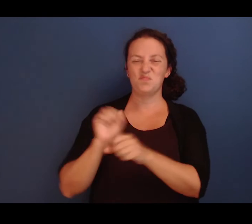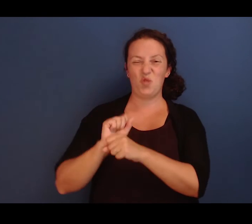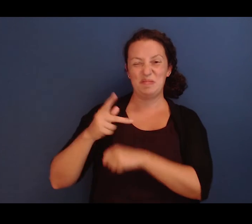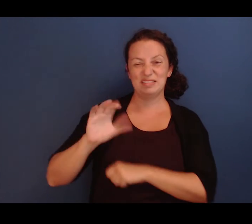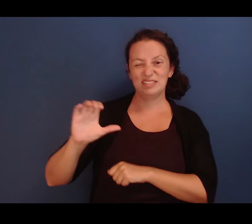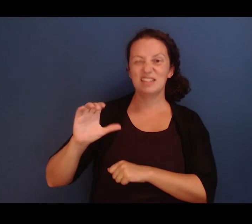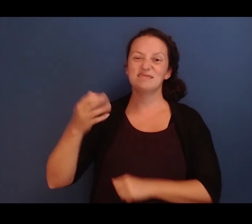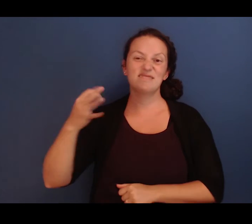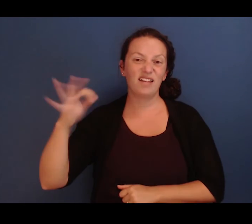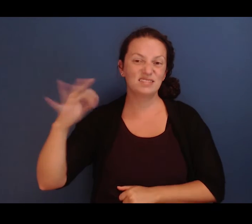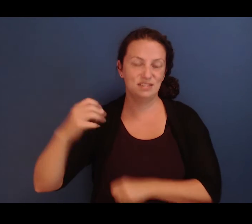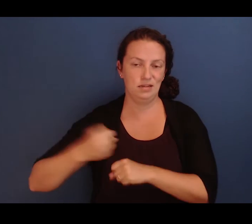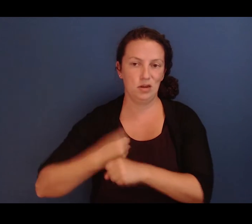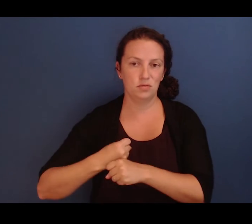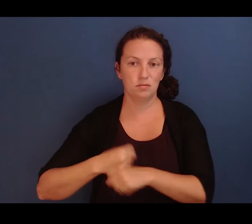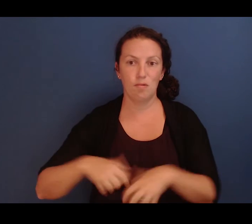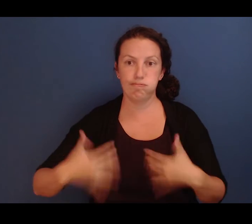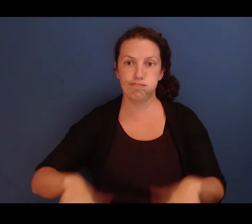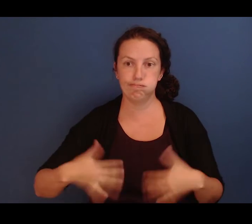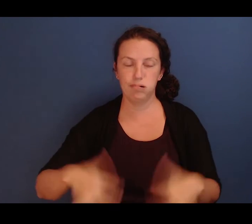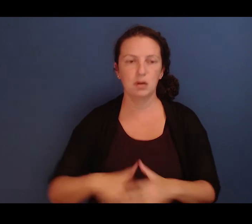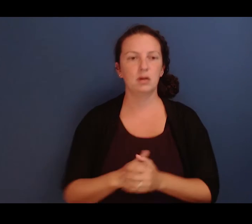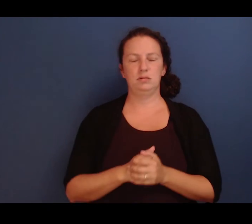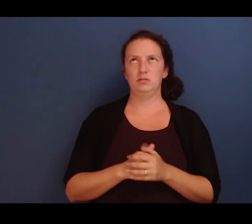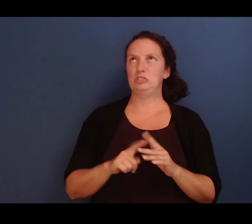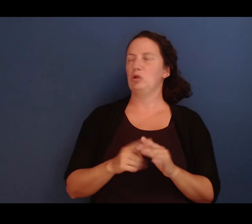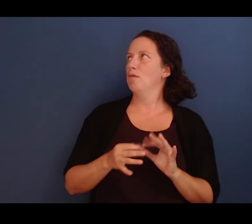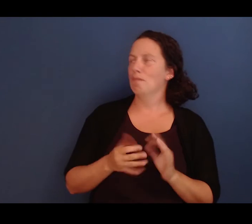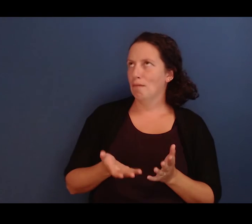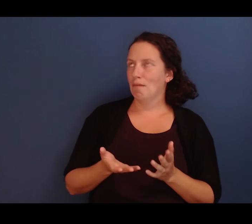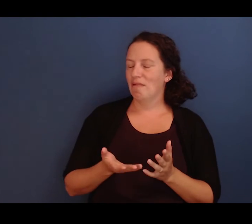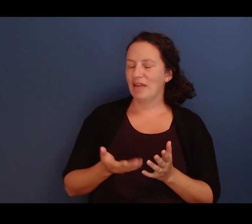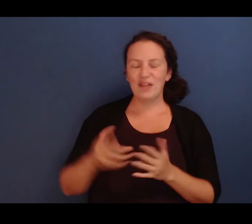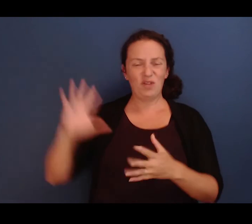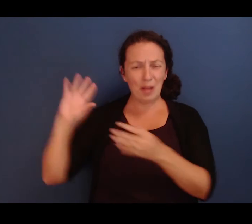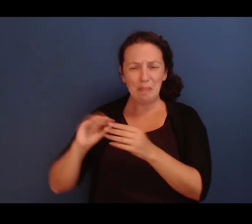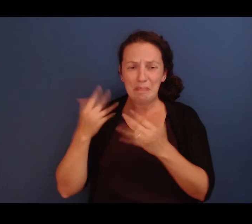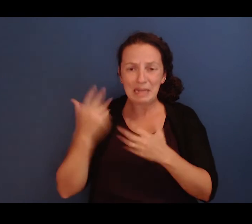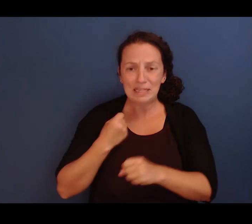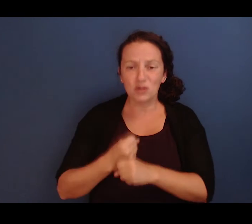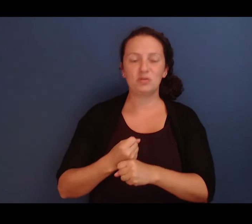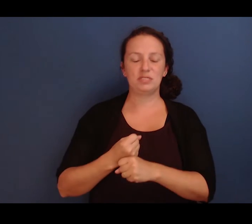Wow, where to begin. In all my years at PCC I have never been so anxious to participate